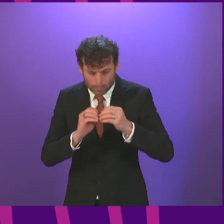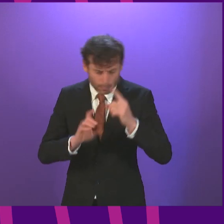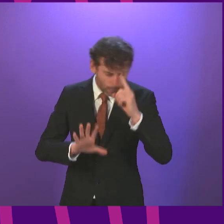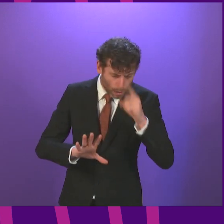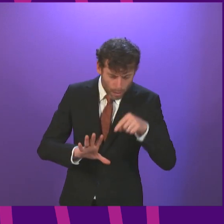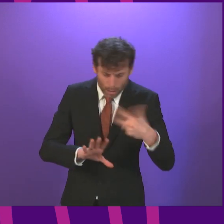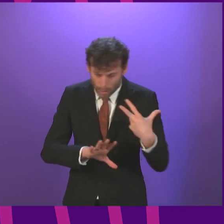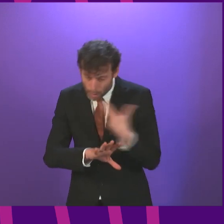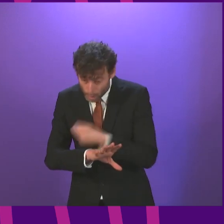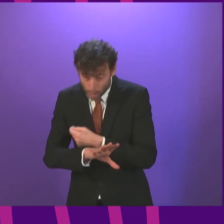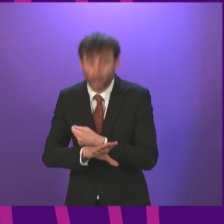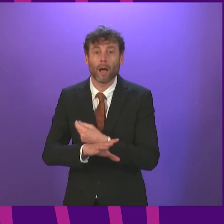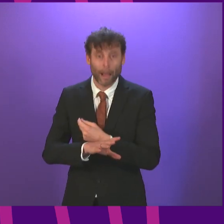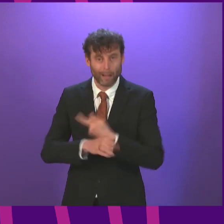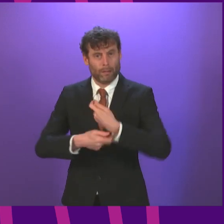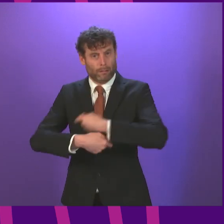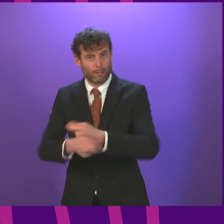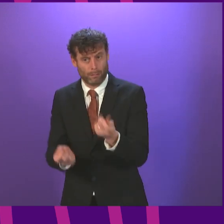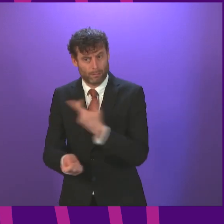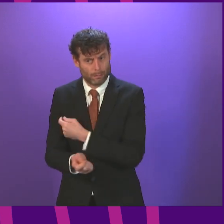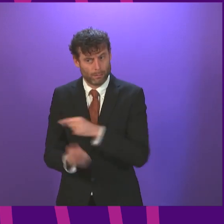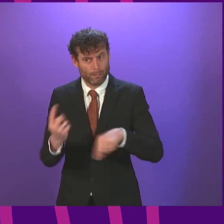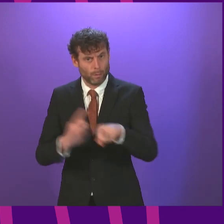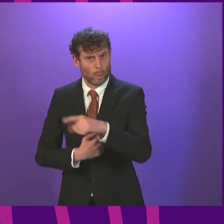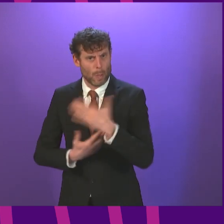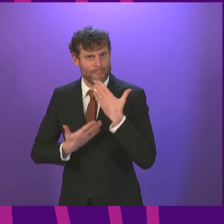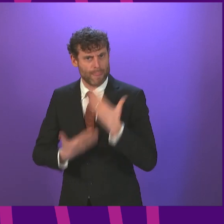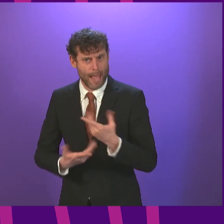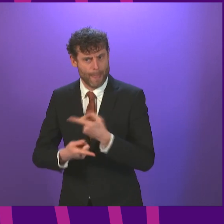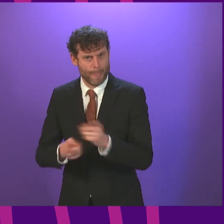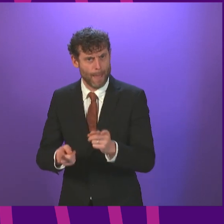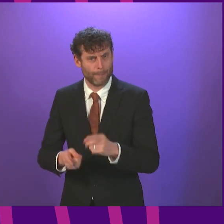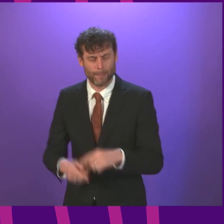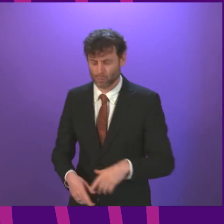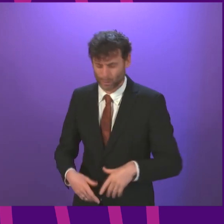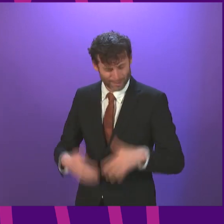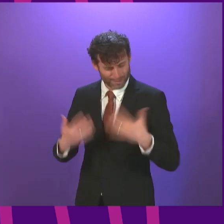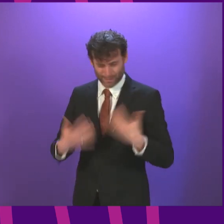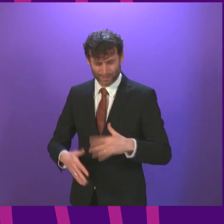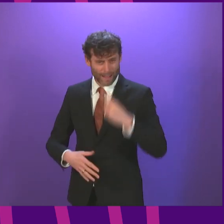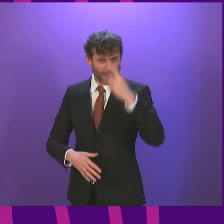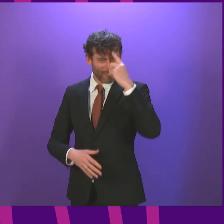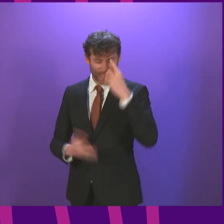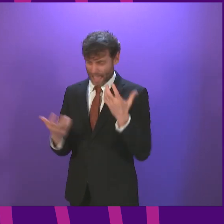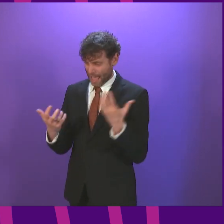and administering the vaccines an enormous debt of gratitude. The progress that has been